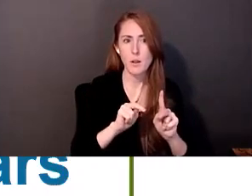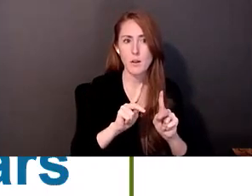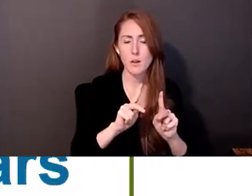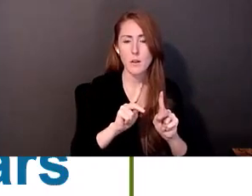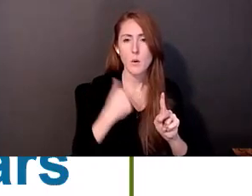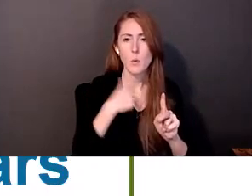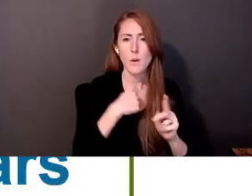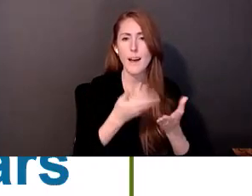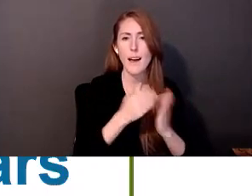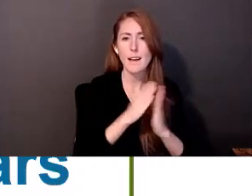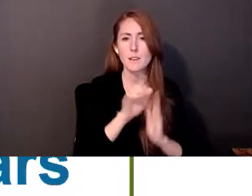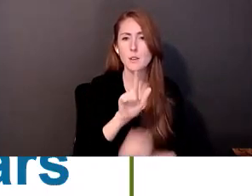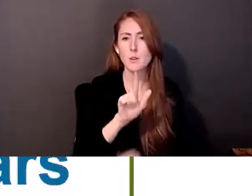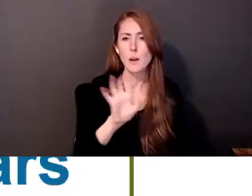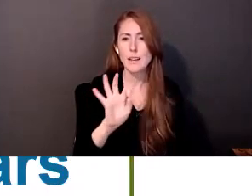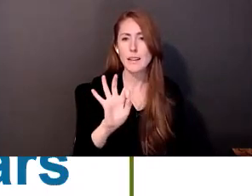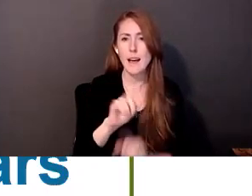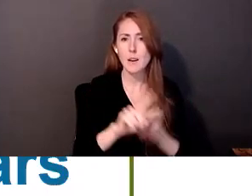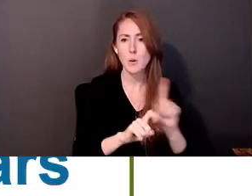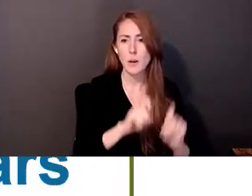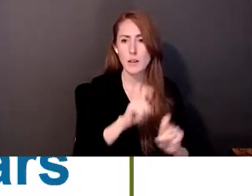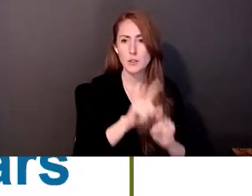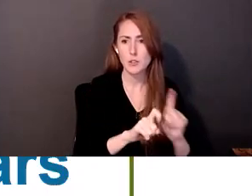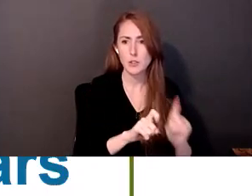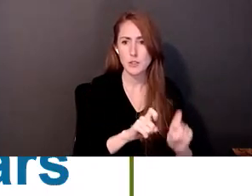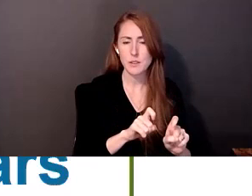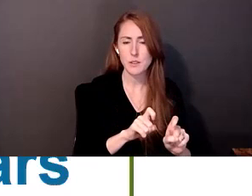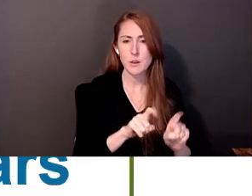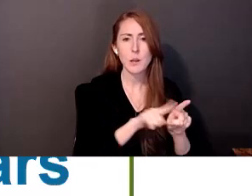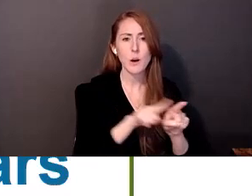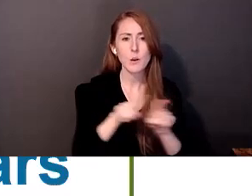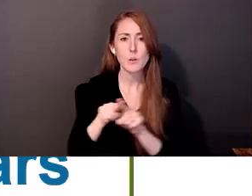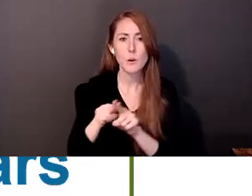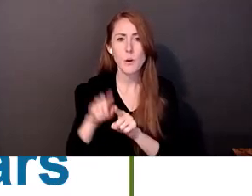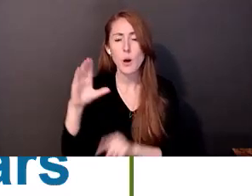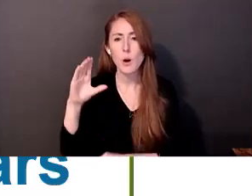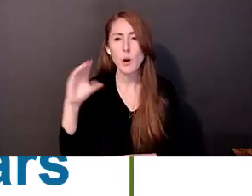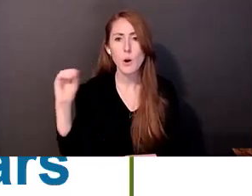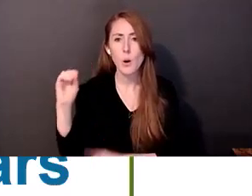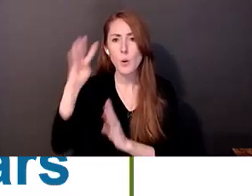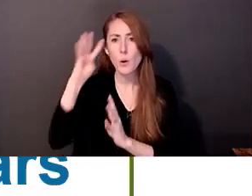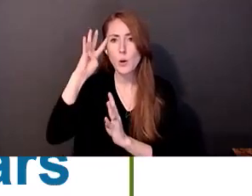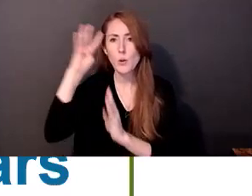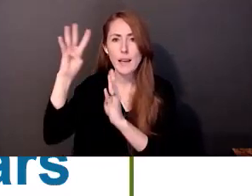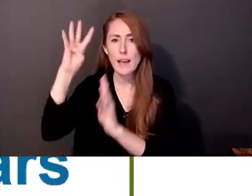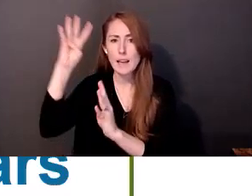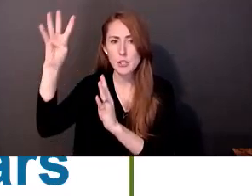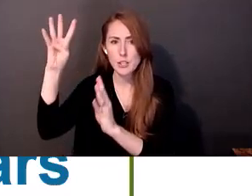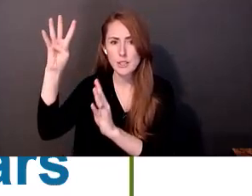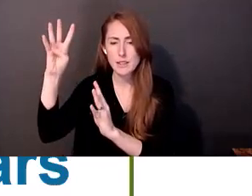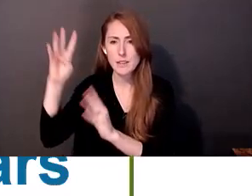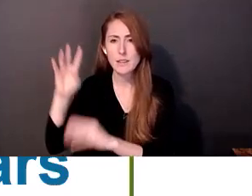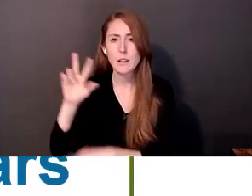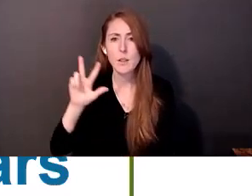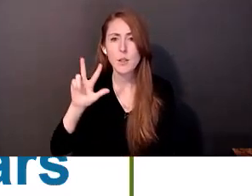We also had a co-creation part that included 31 participants,